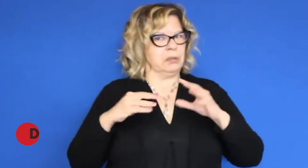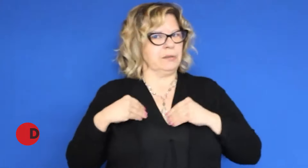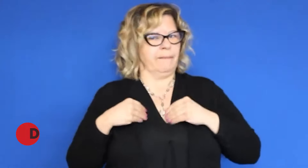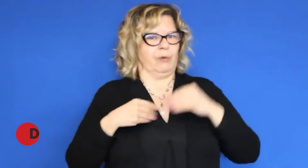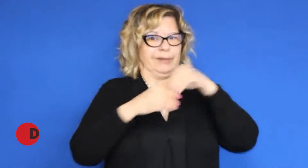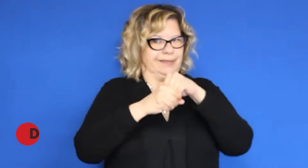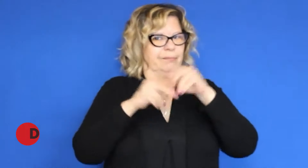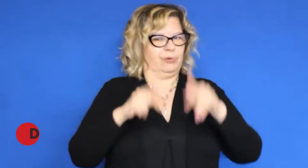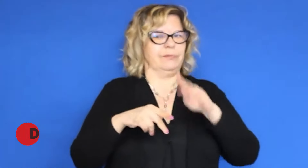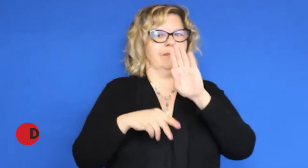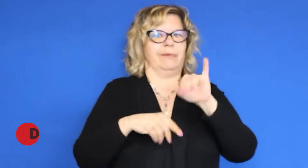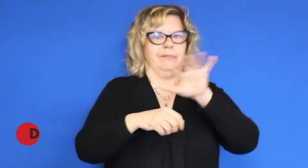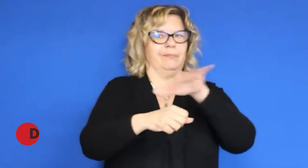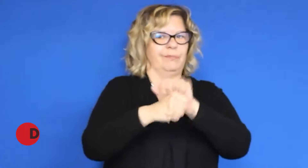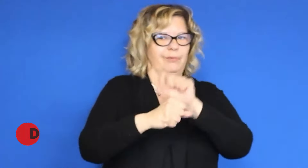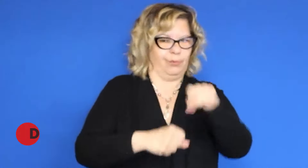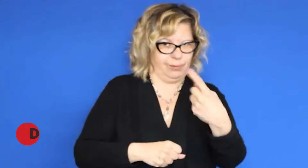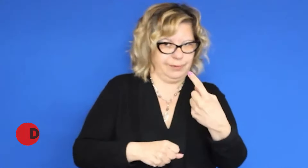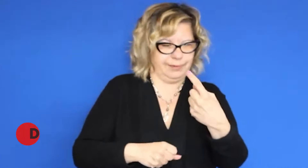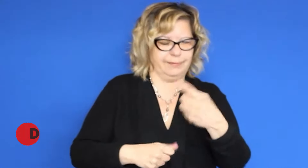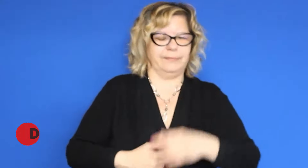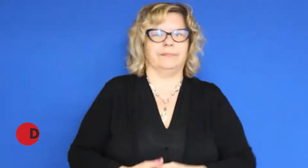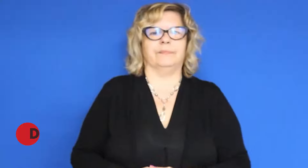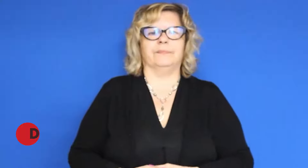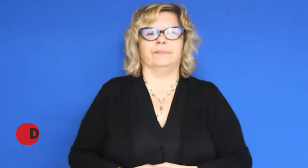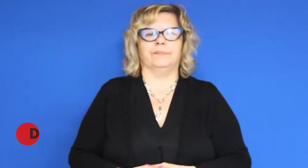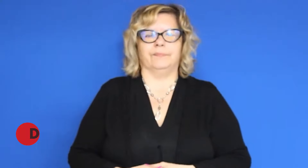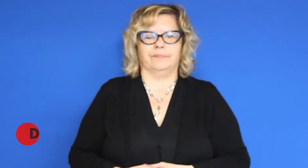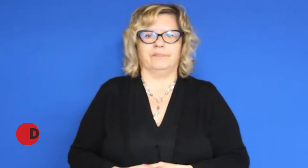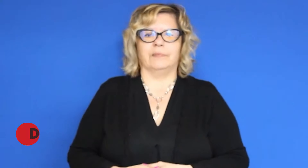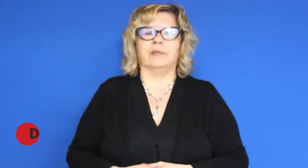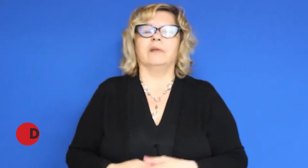we still accept in-person services by appointment only.